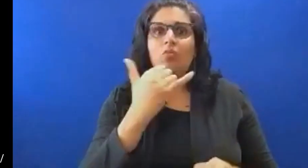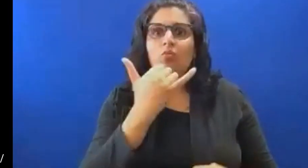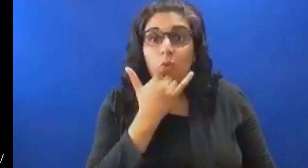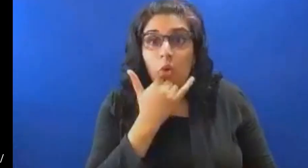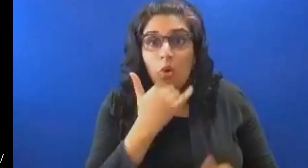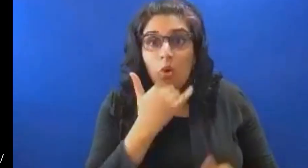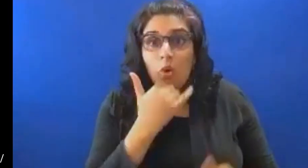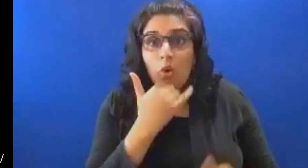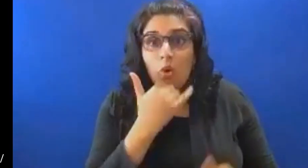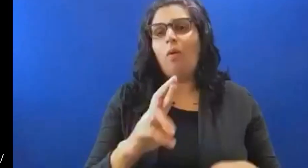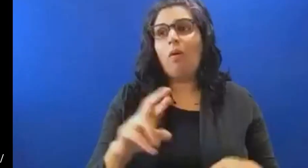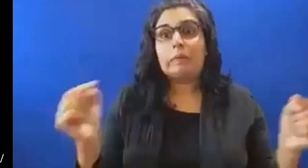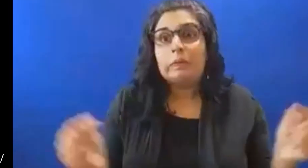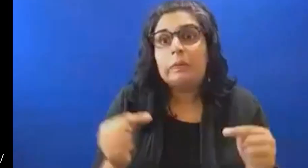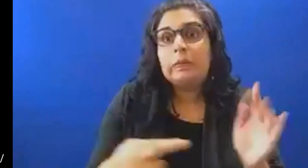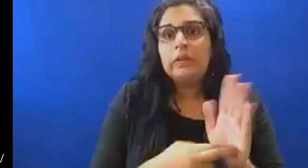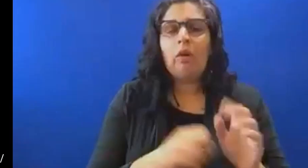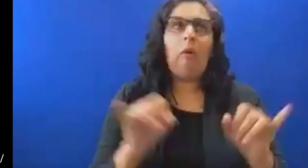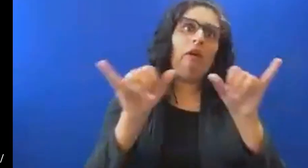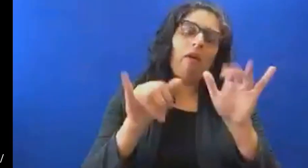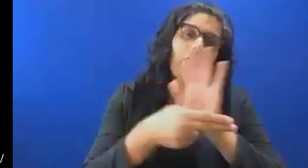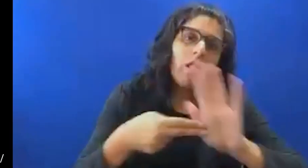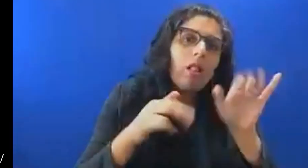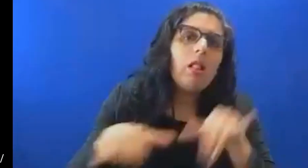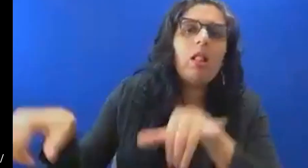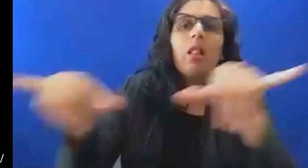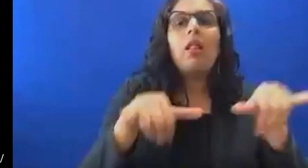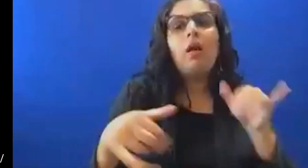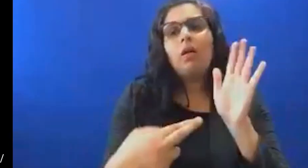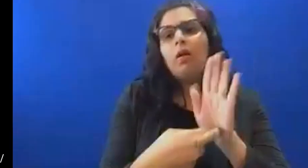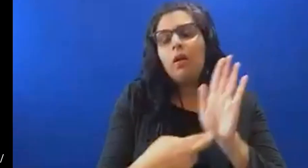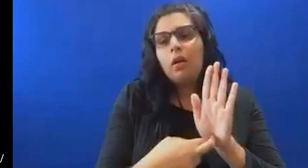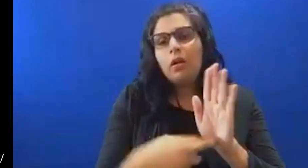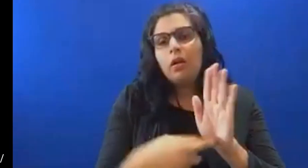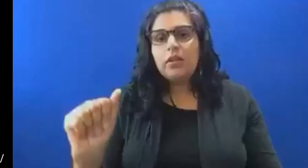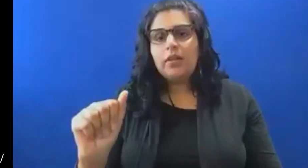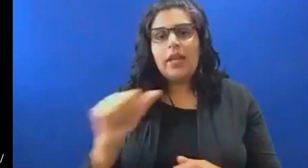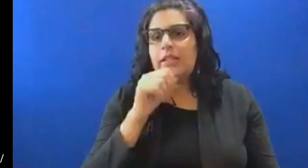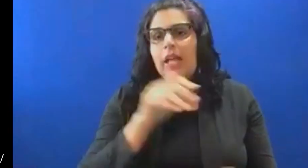a harmful or stereotypical representation of disability because that does not dive far